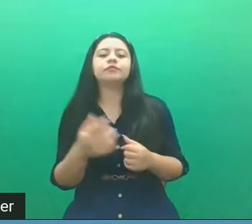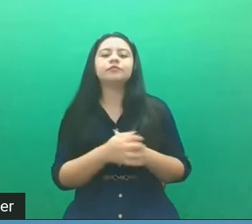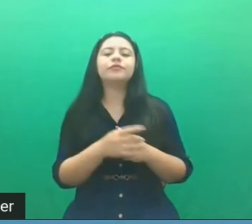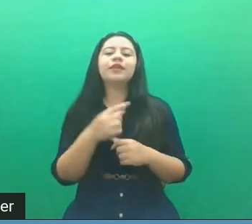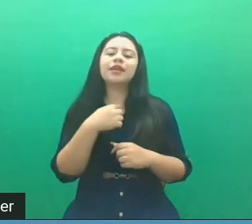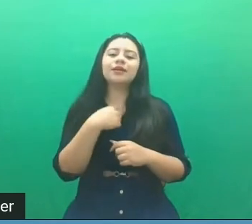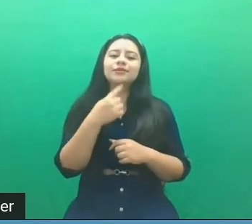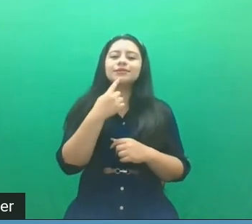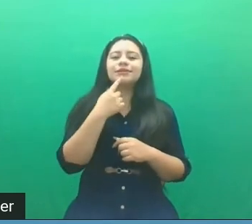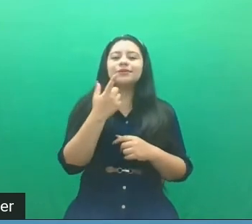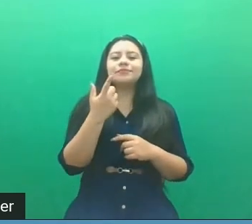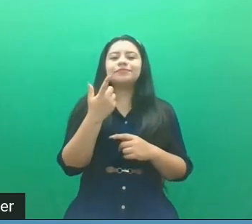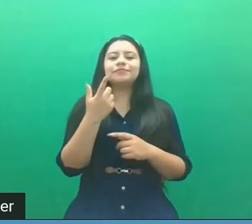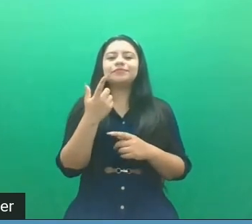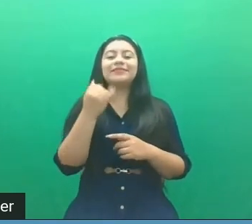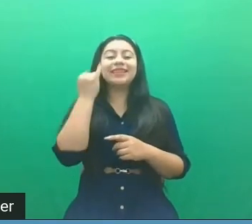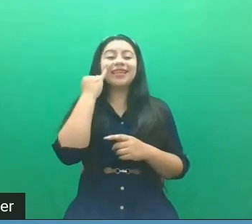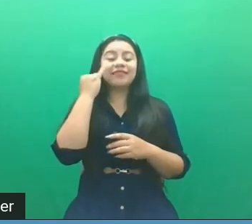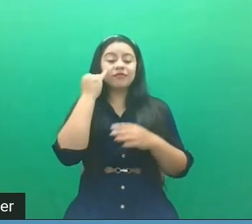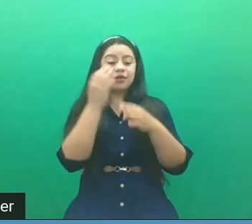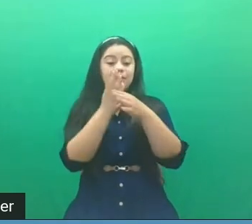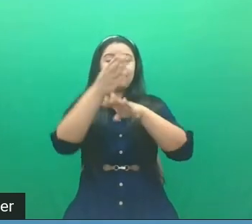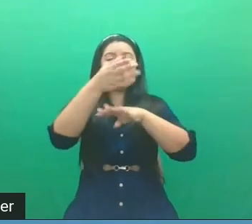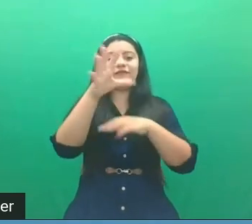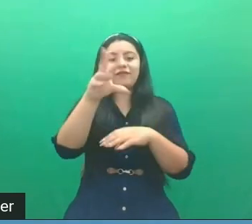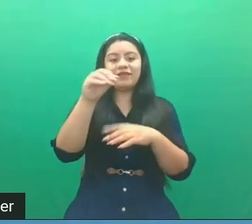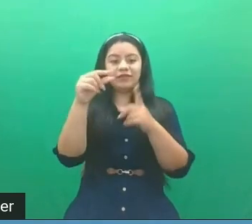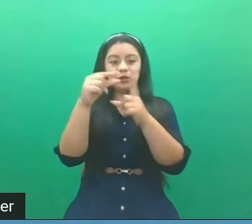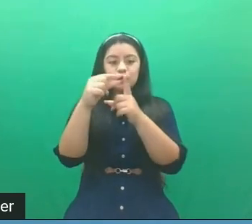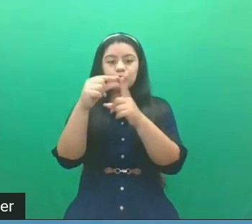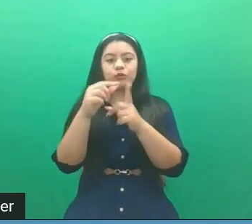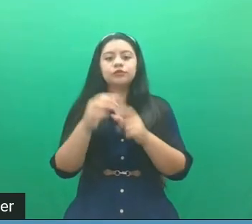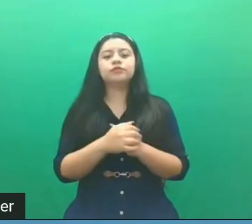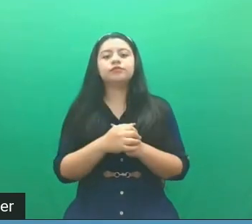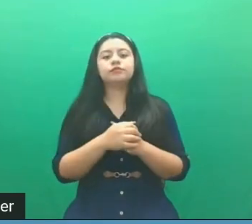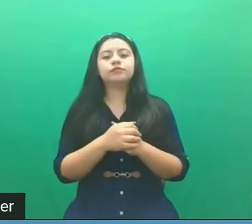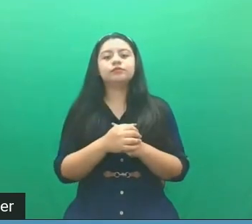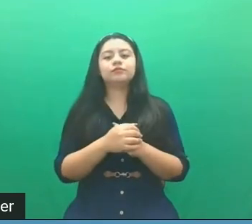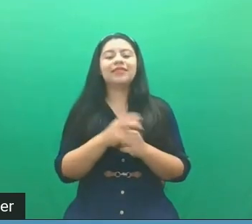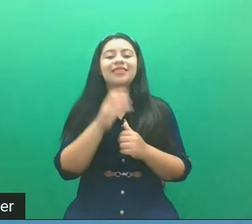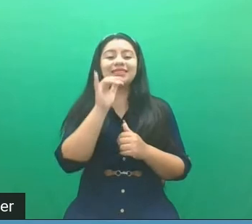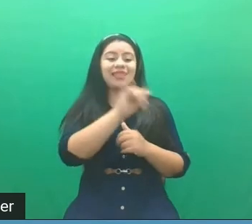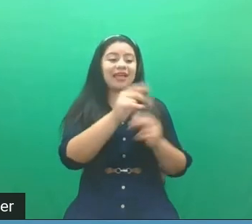is if you're going over 50 words maybe the alt text is not the place to put that description.